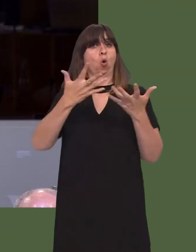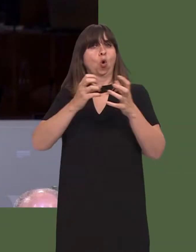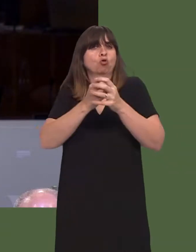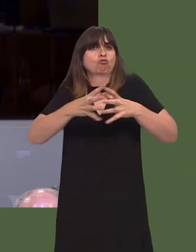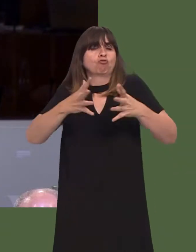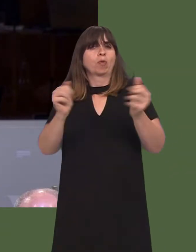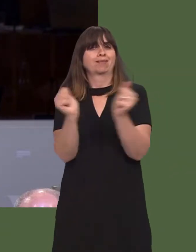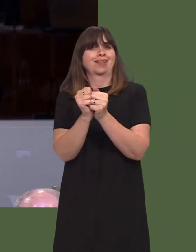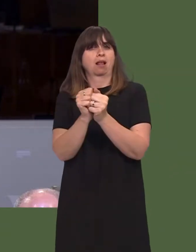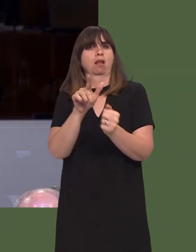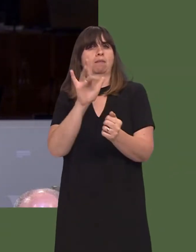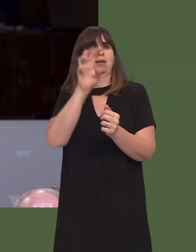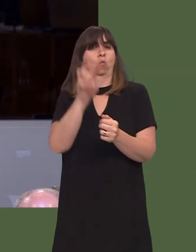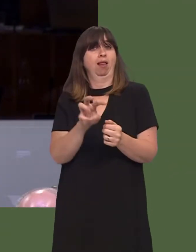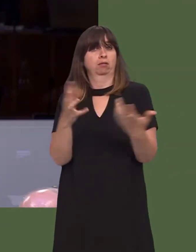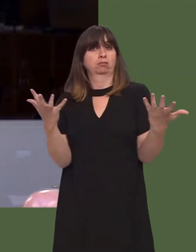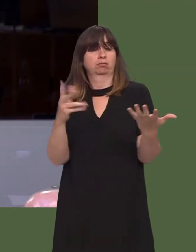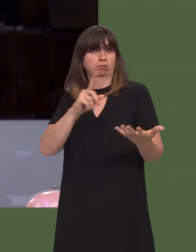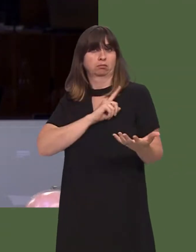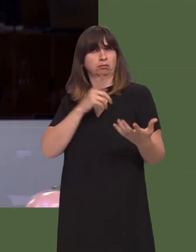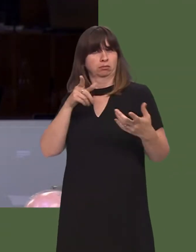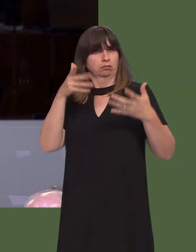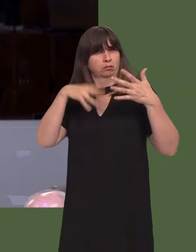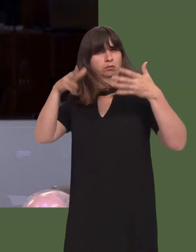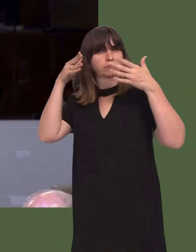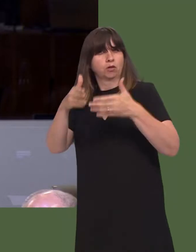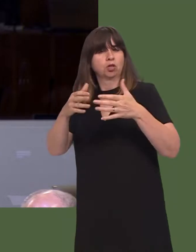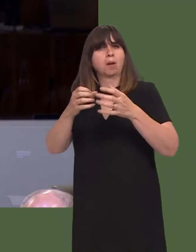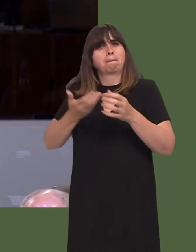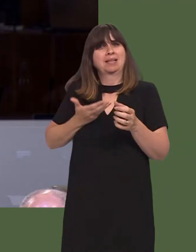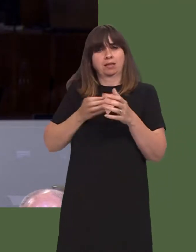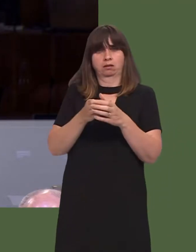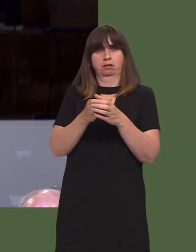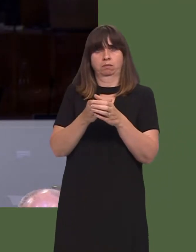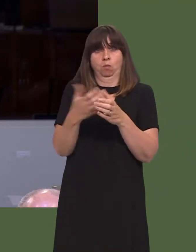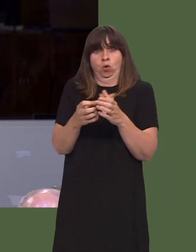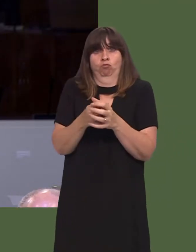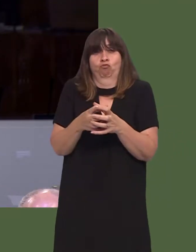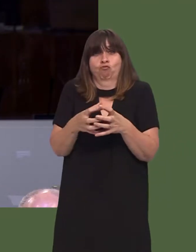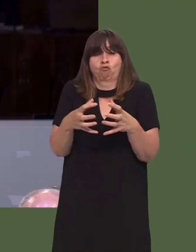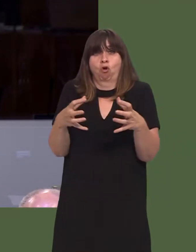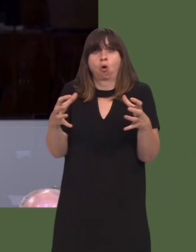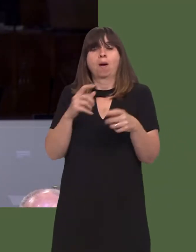deal, for mid Wales, particularly focused on growing businesses and creating higher